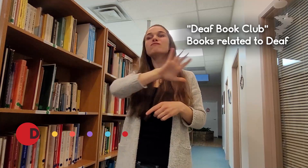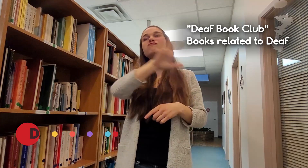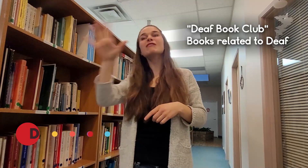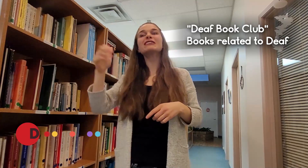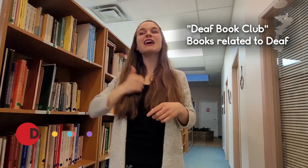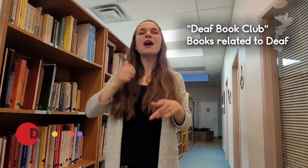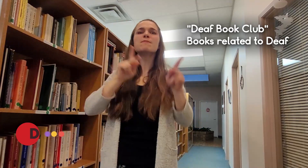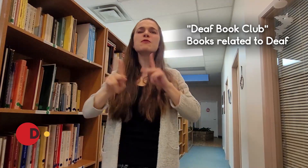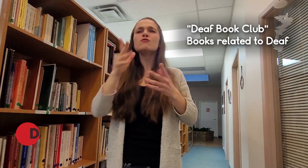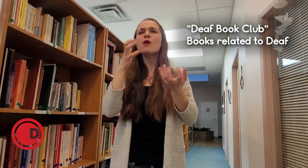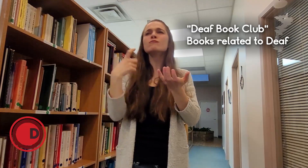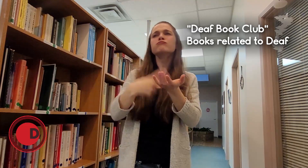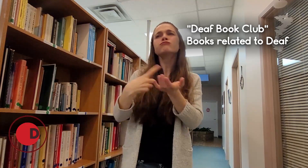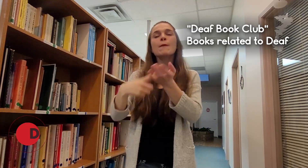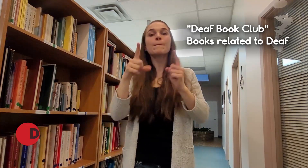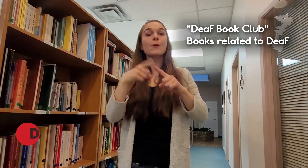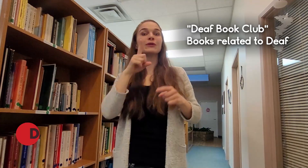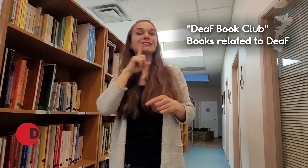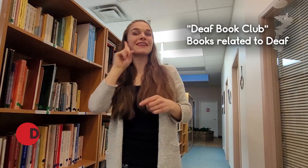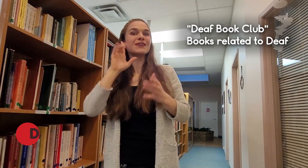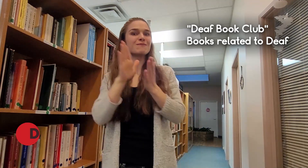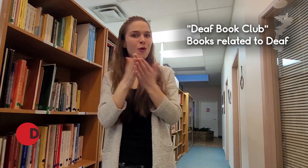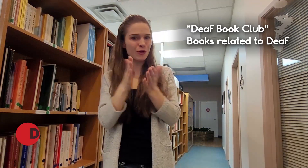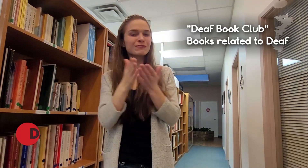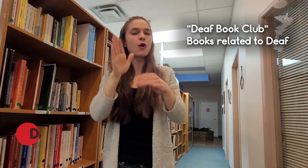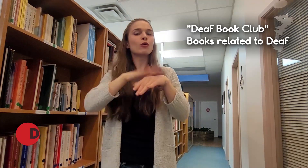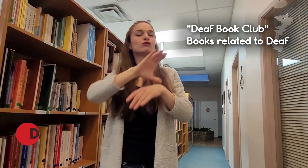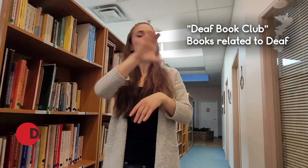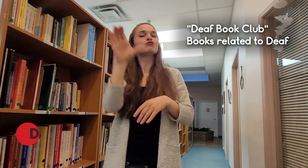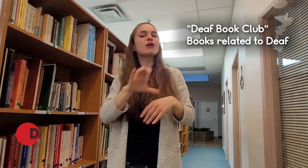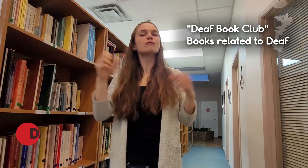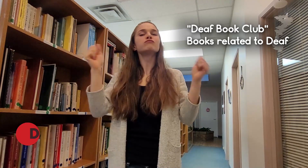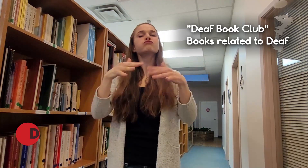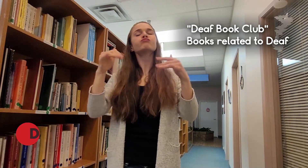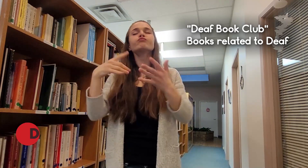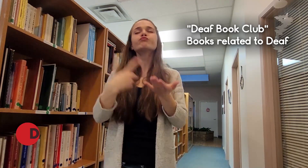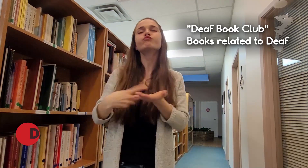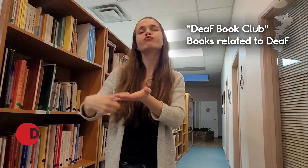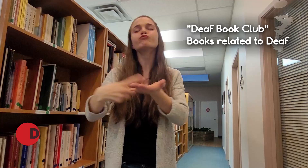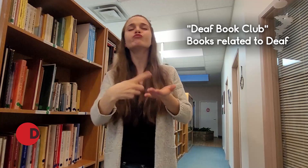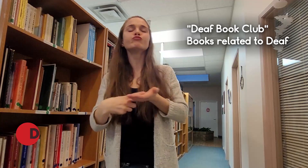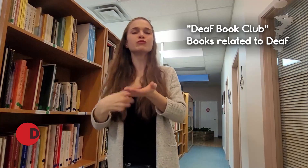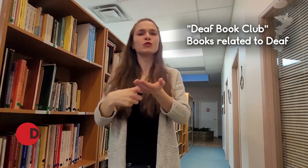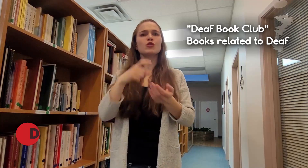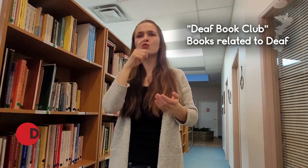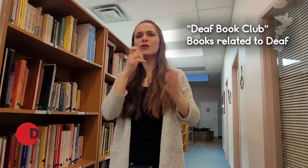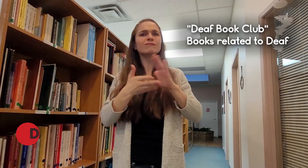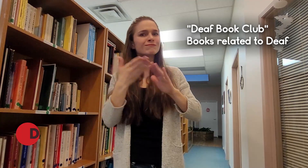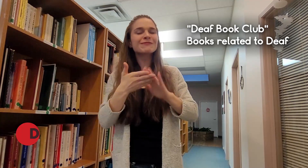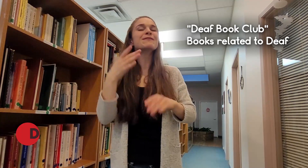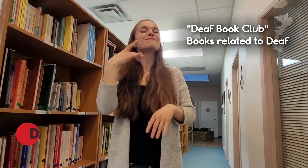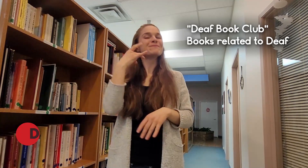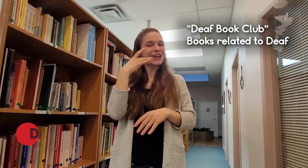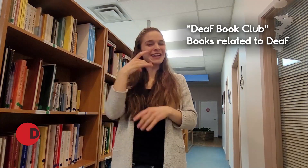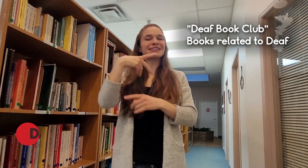Anyone across Canada who is interested in books related to Deaf gather on zoom to discuss books.